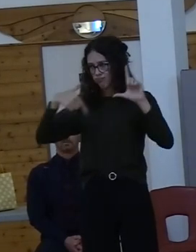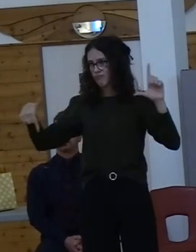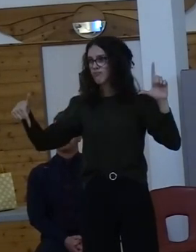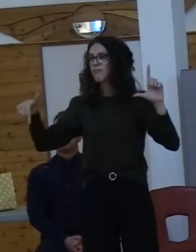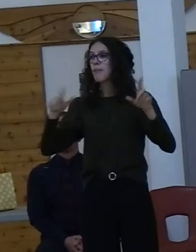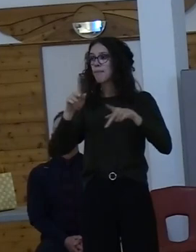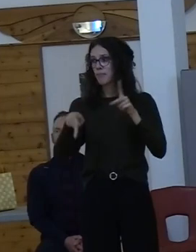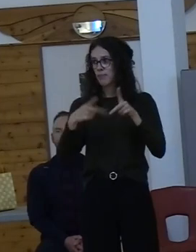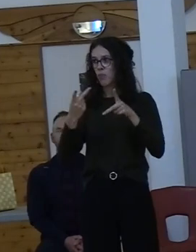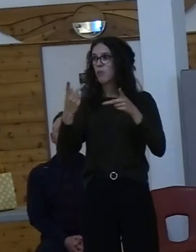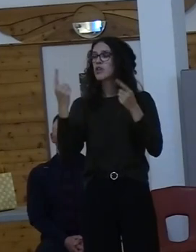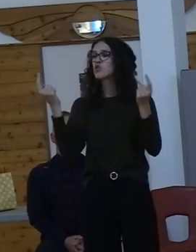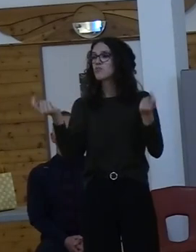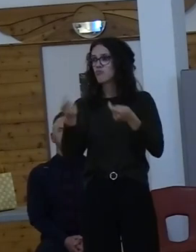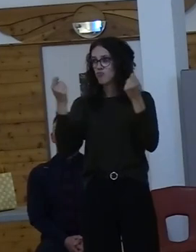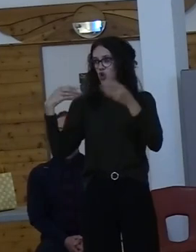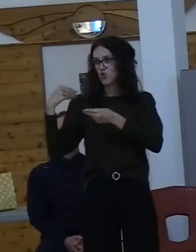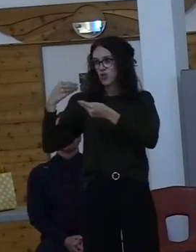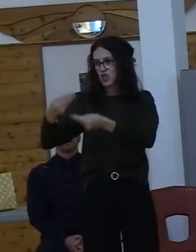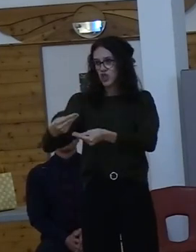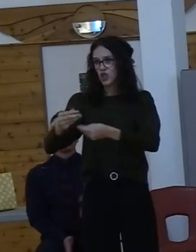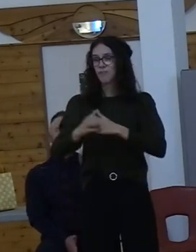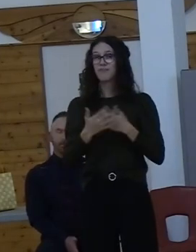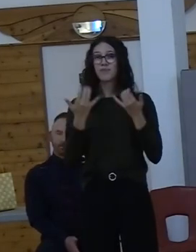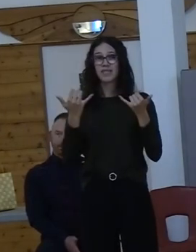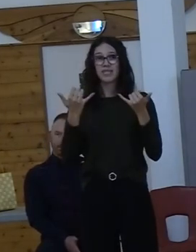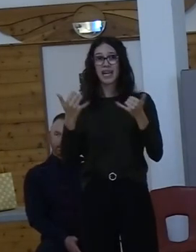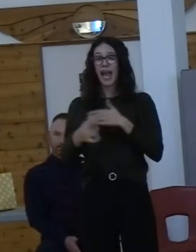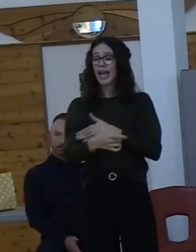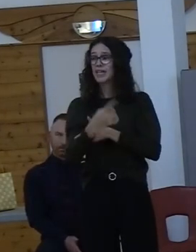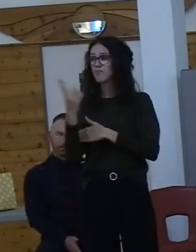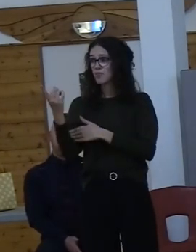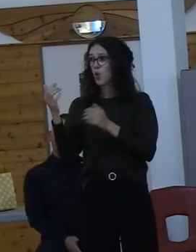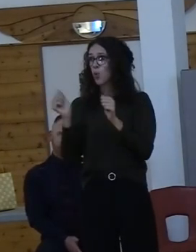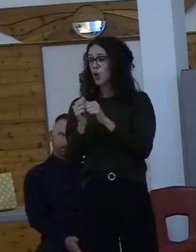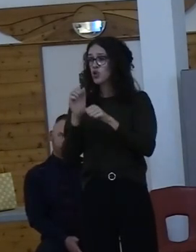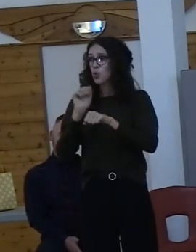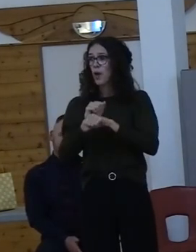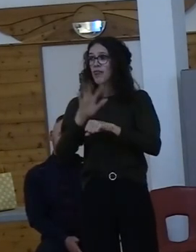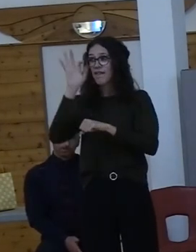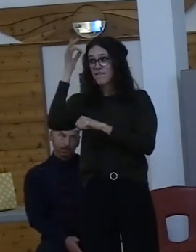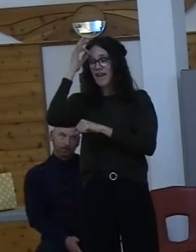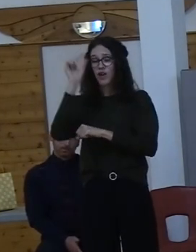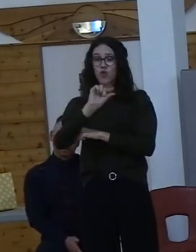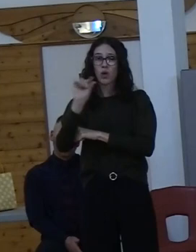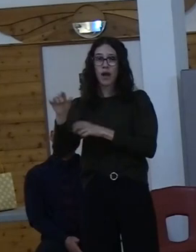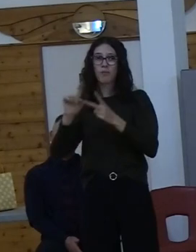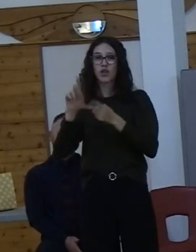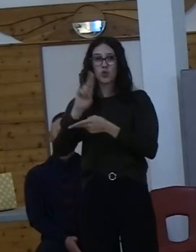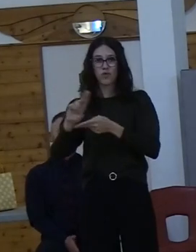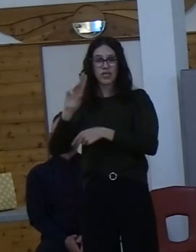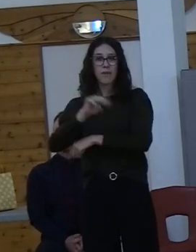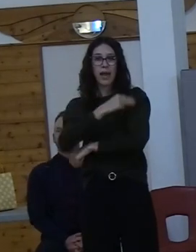Today, Charlotte works with the University of Manitoba, the federal government and shares history with her relatives.